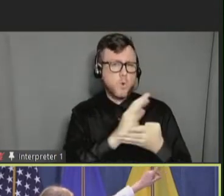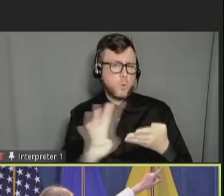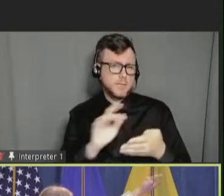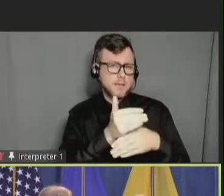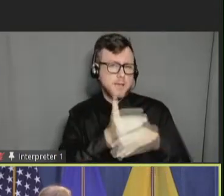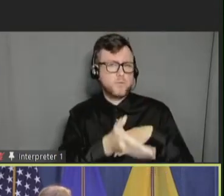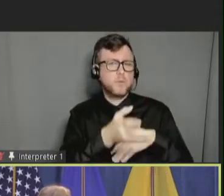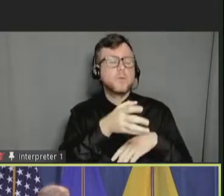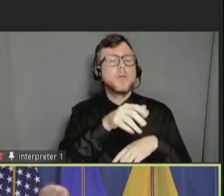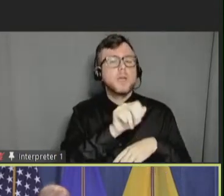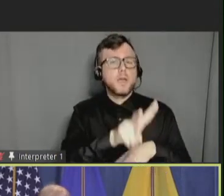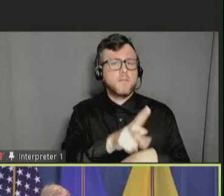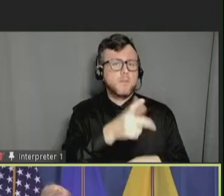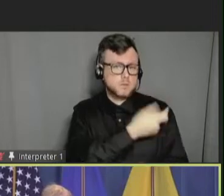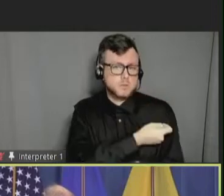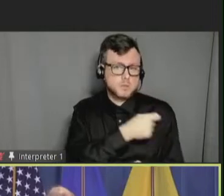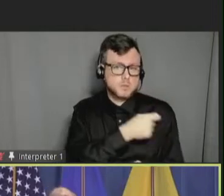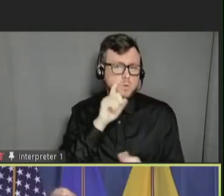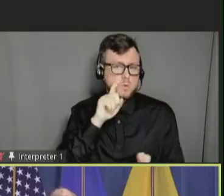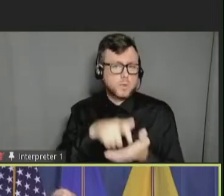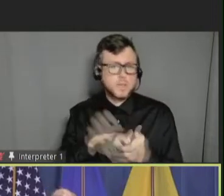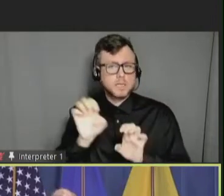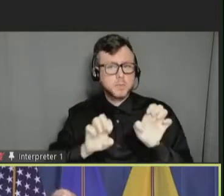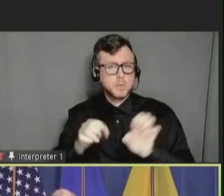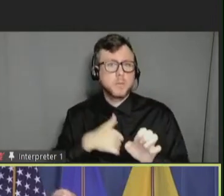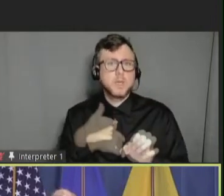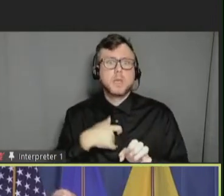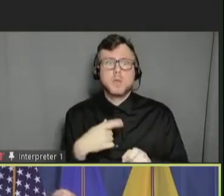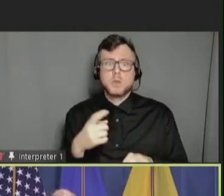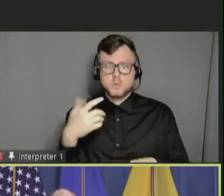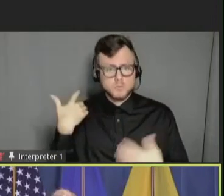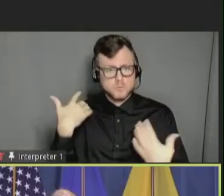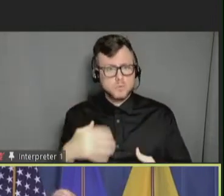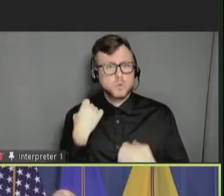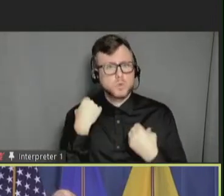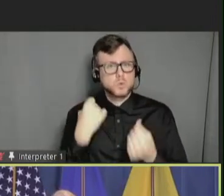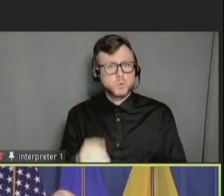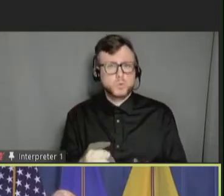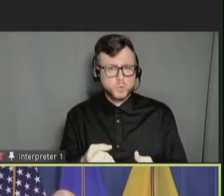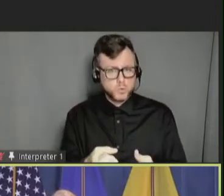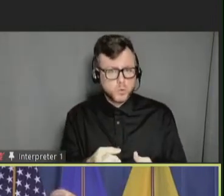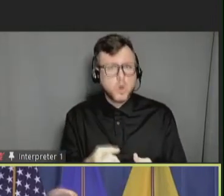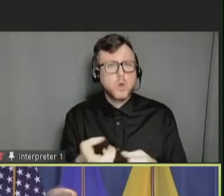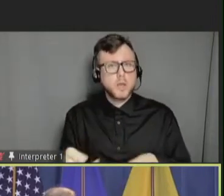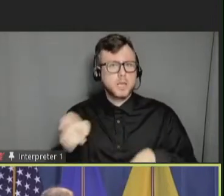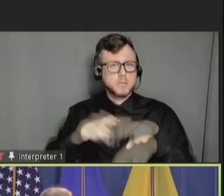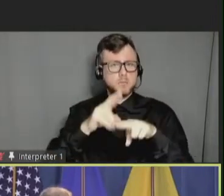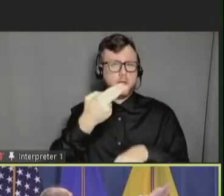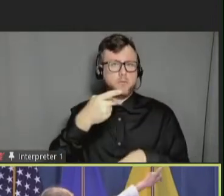the end of the experiment, there is substantial increase in HBV genome copy numbers in blood.